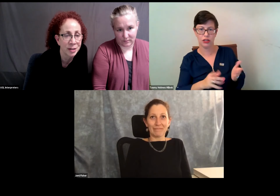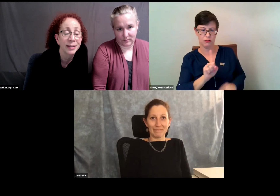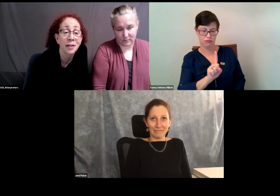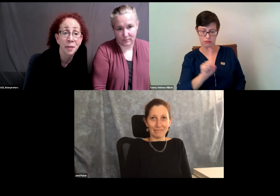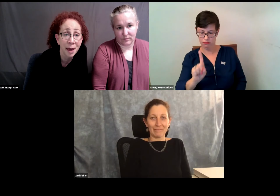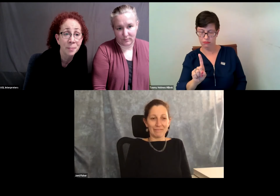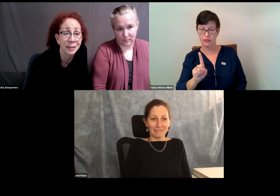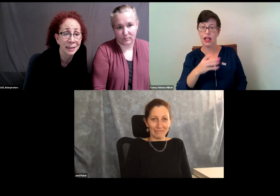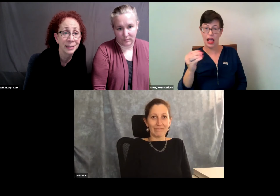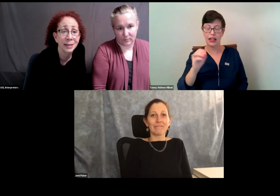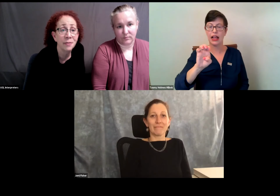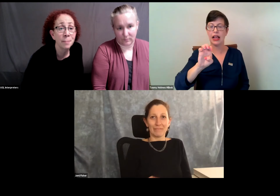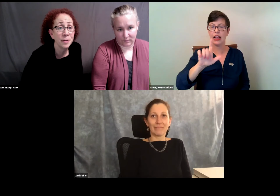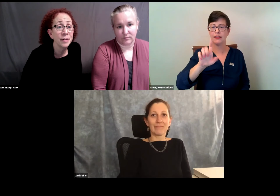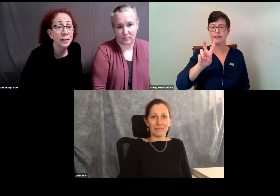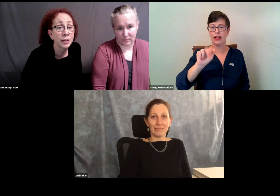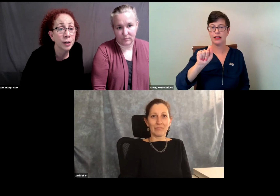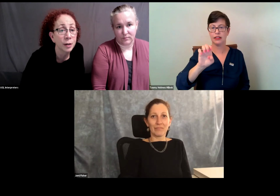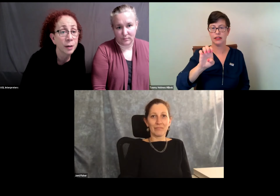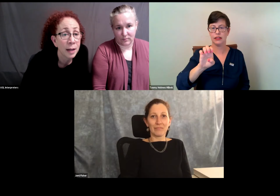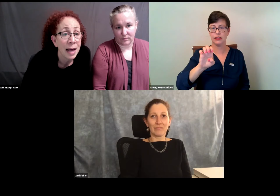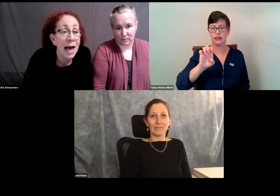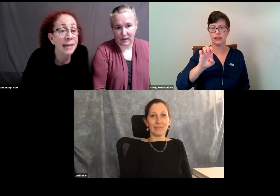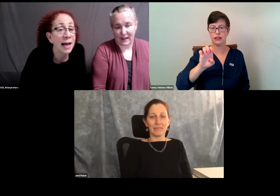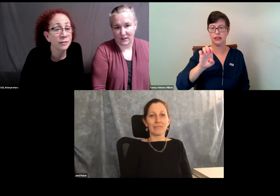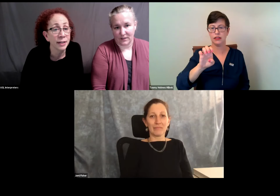let them lead, let them be the leader and elevate.